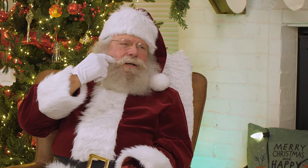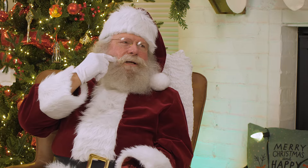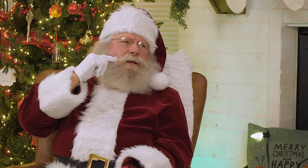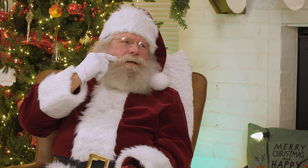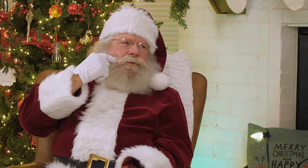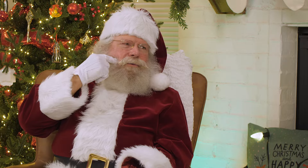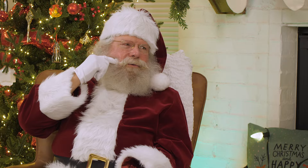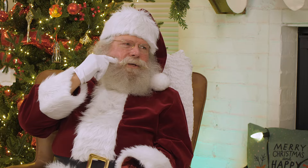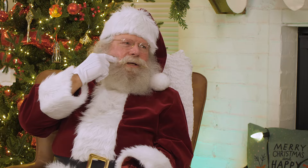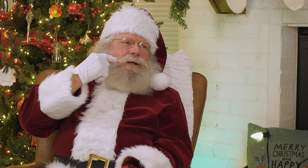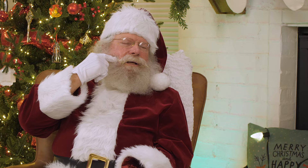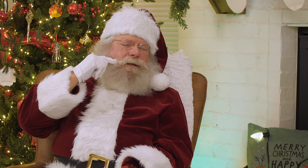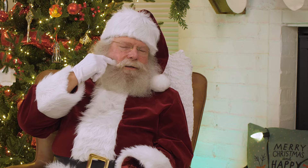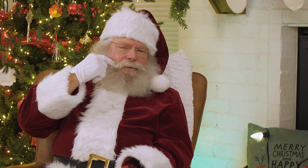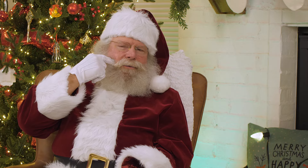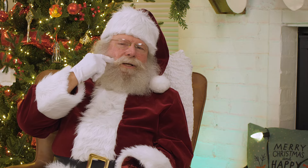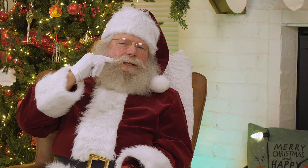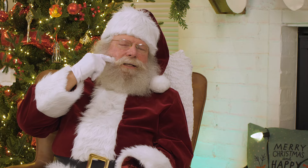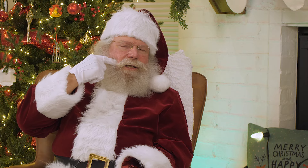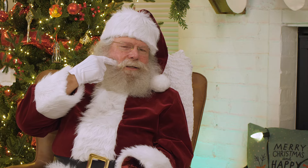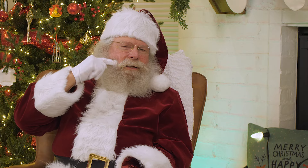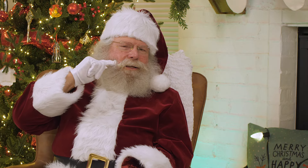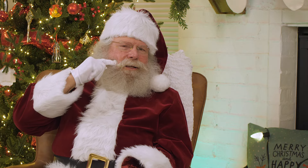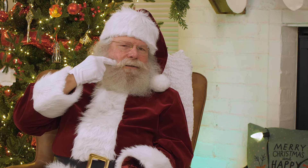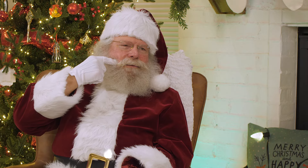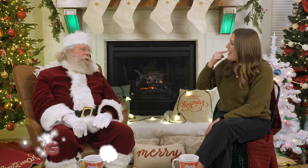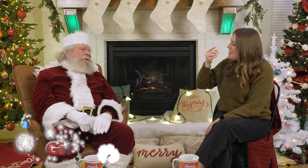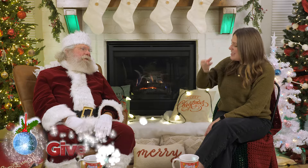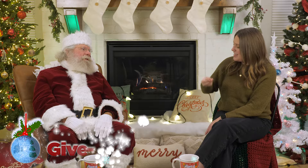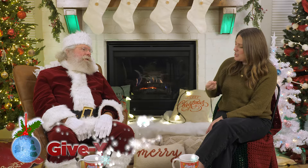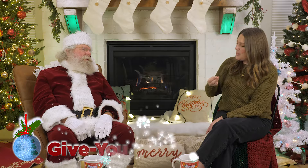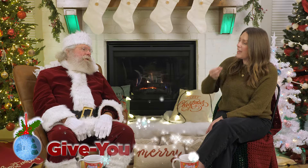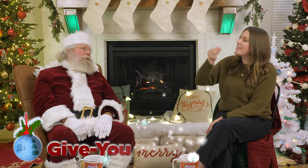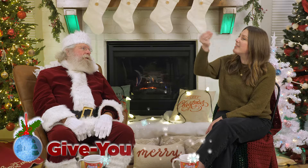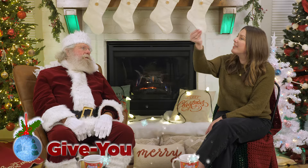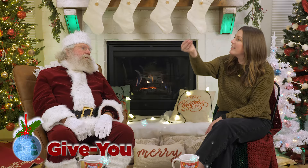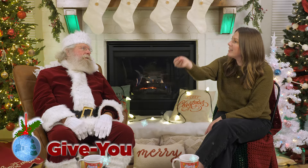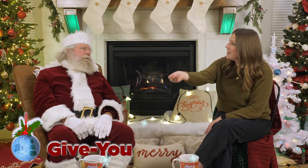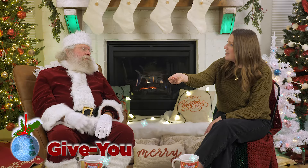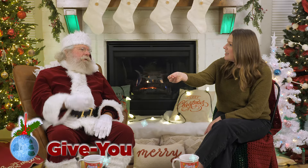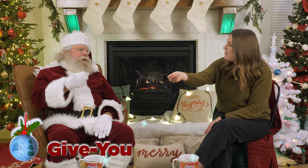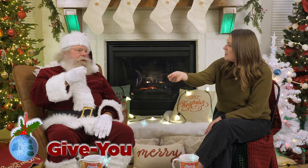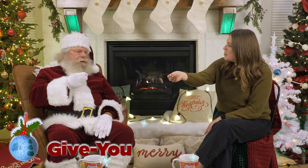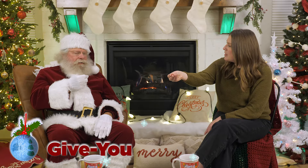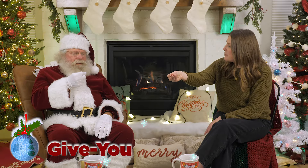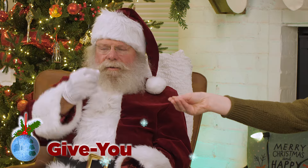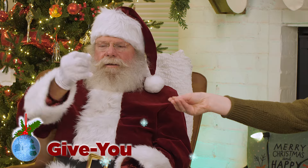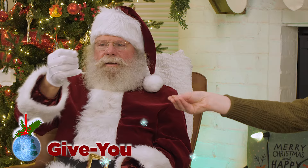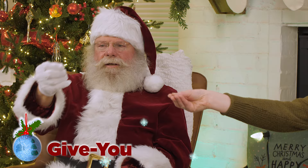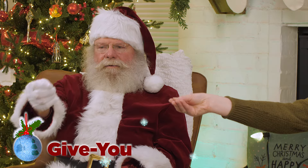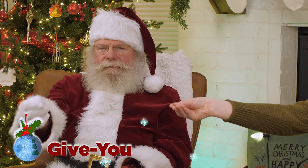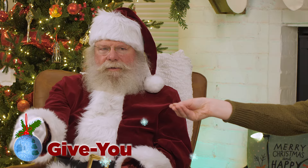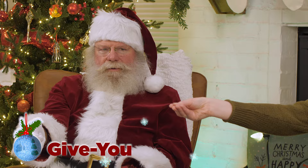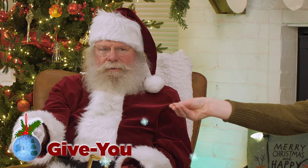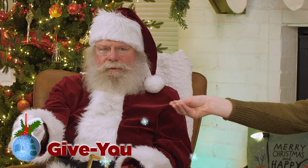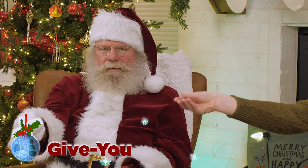Candy, Yes, I like that. Yeah. And then you can give it to them. Give it to them.